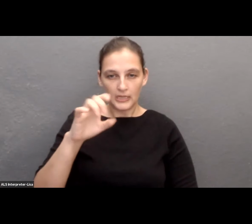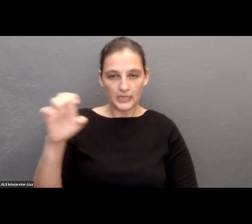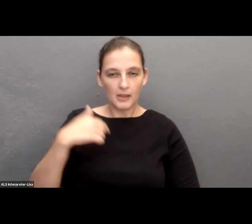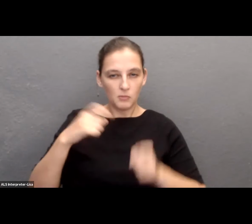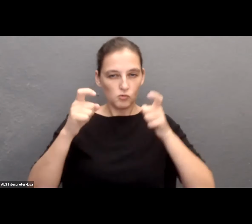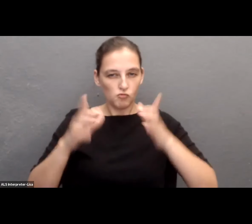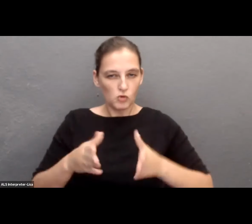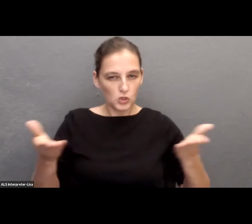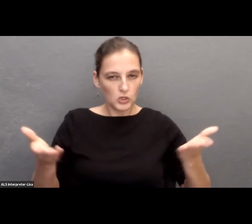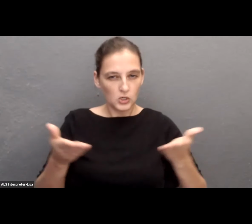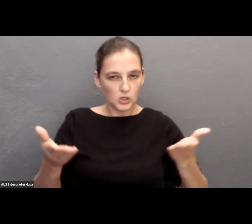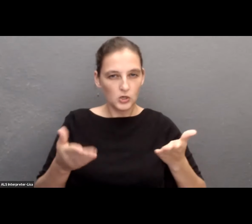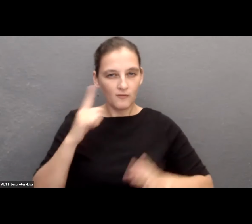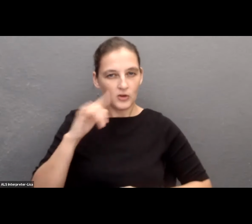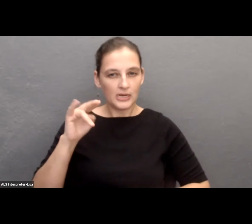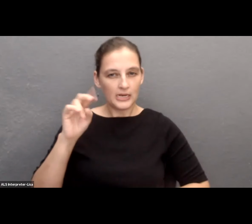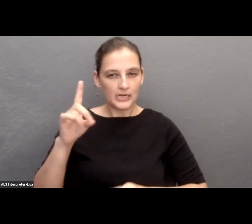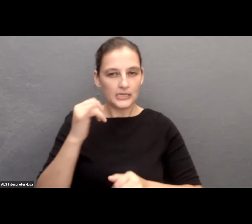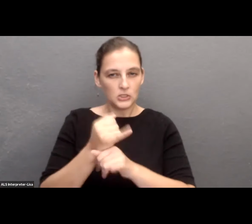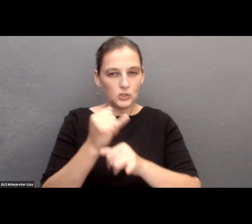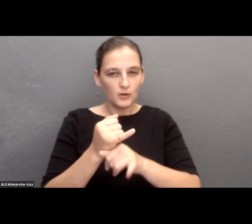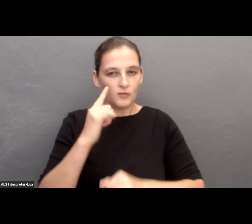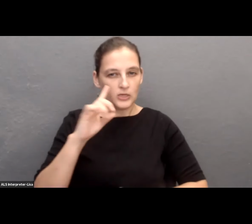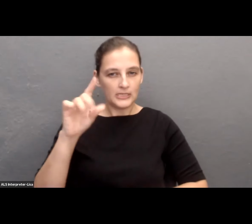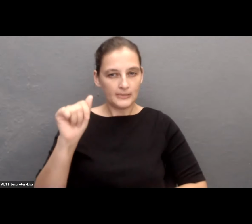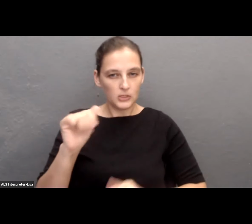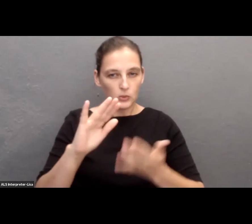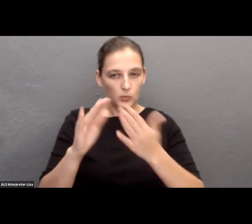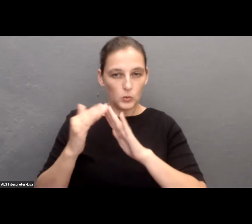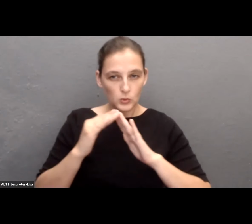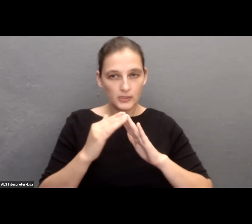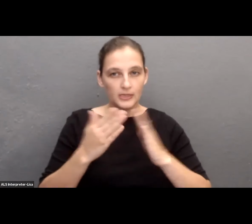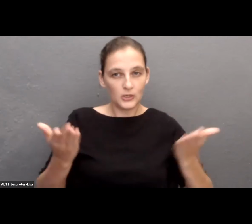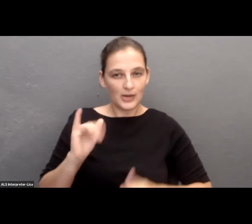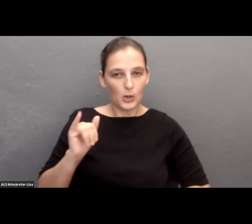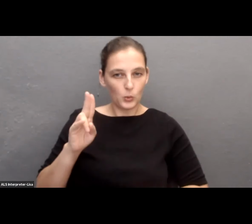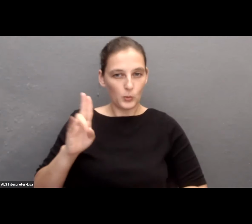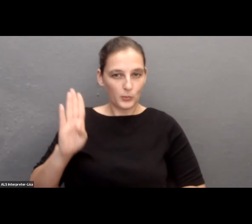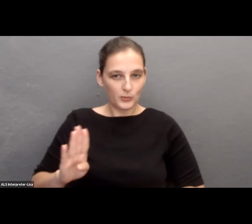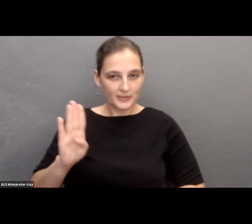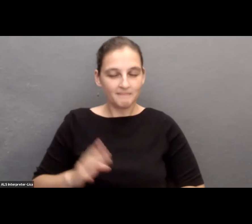at Indiana Institute on Disability and Community at IU Bloomington, thank you for attending